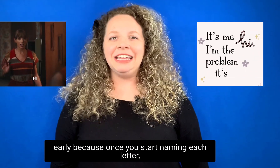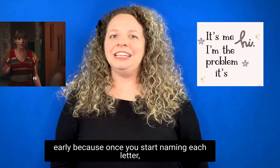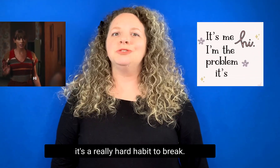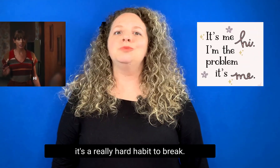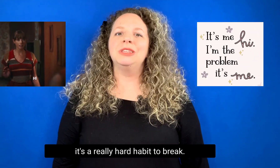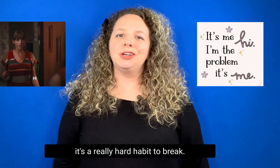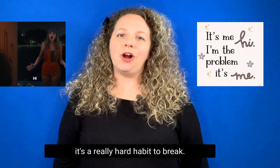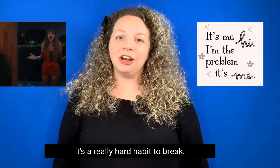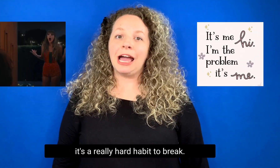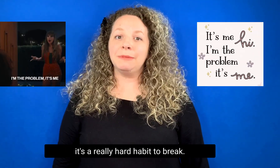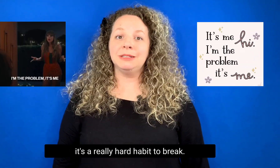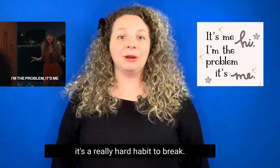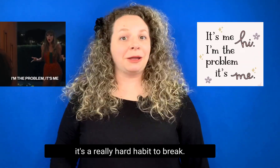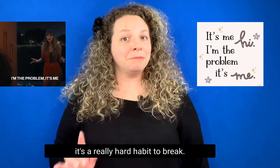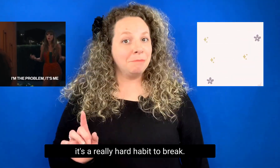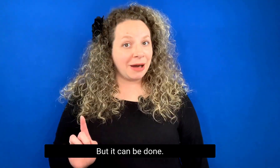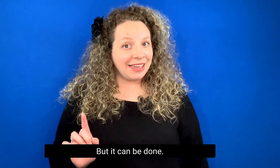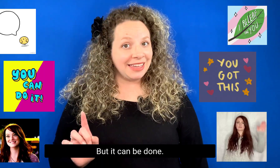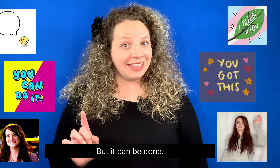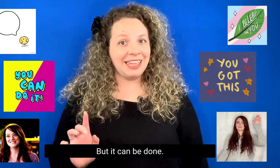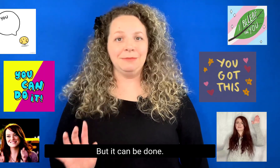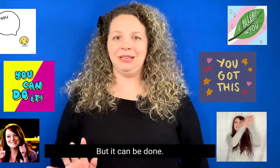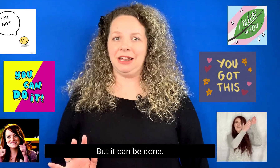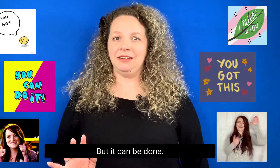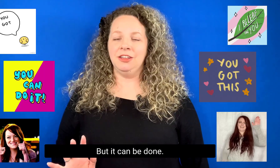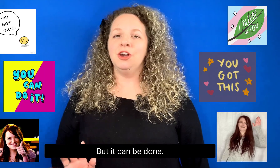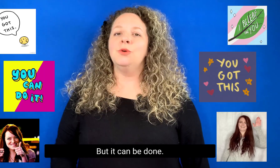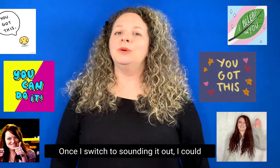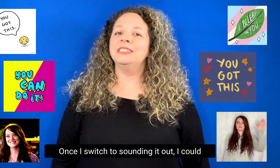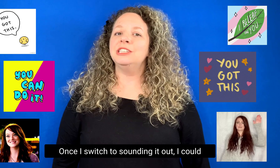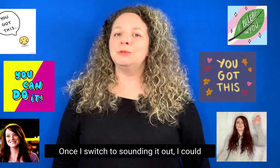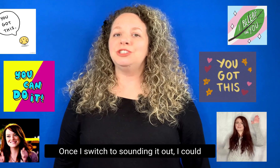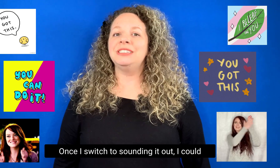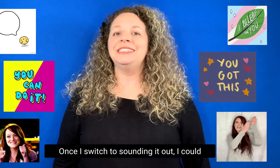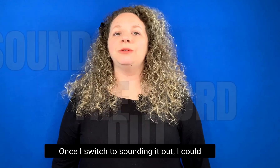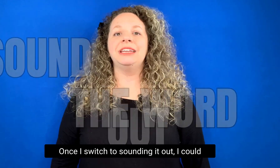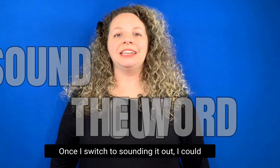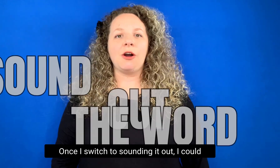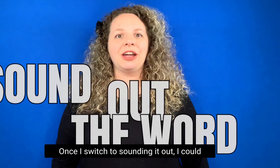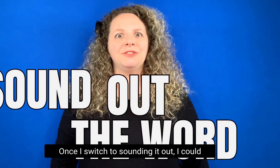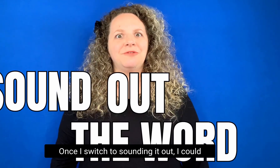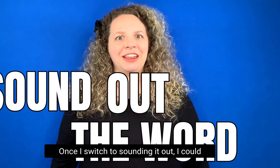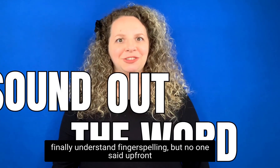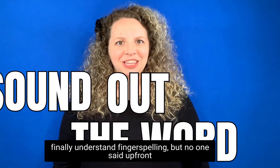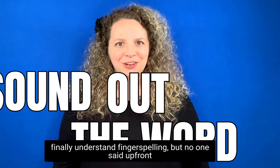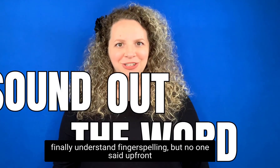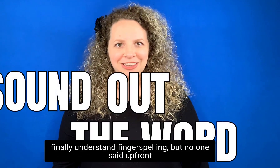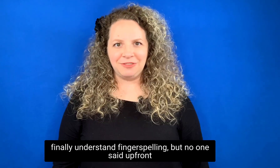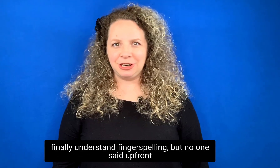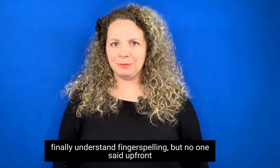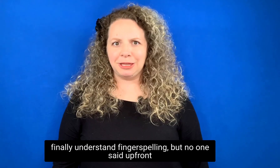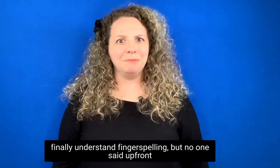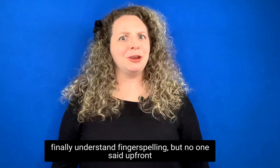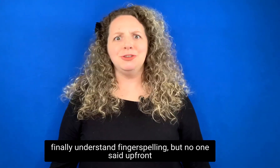it’s a really hard habit to break. But it can be done. Once I switched to sounding it out, I could finally understand fingerspelling.